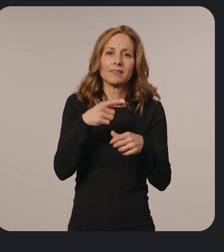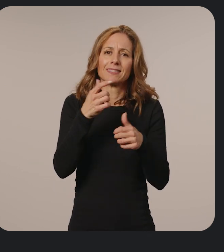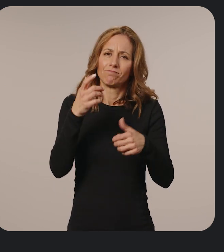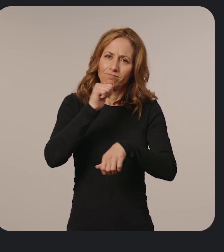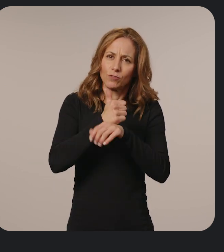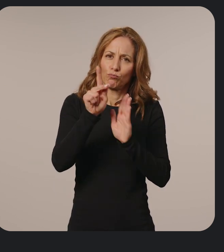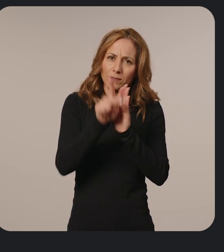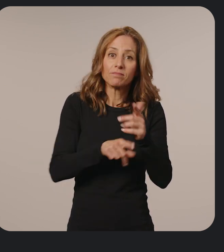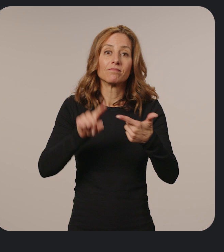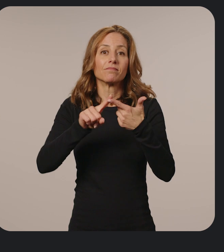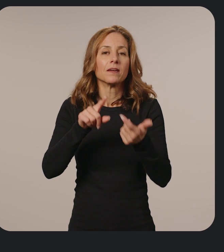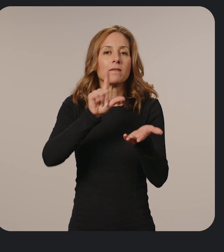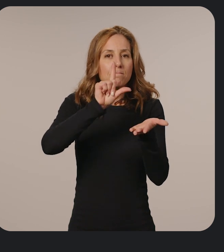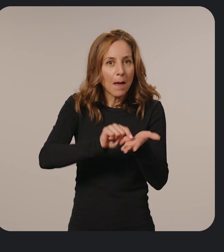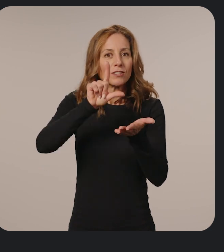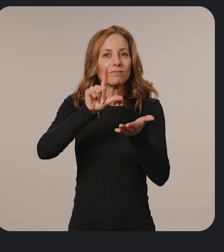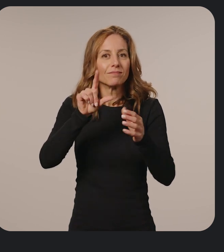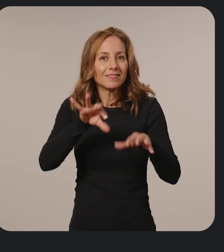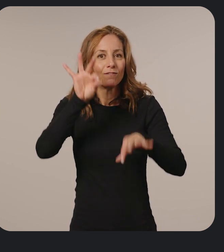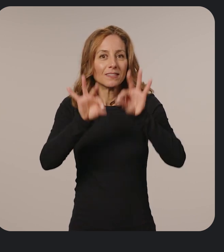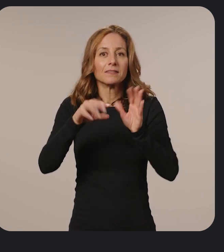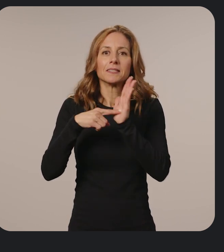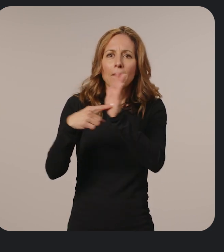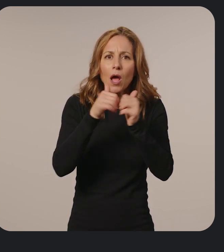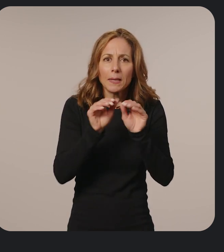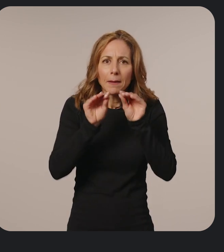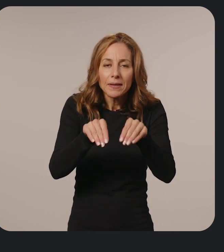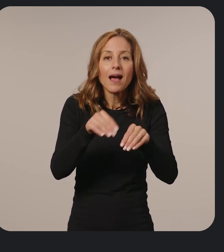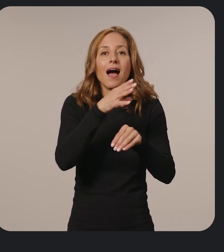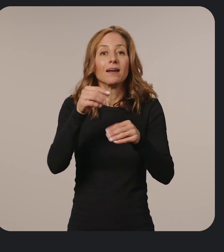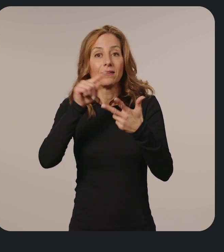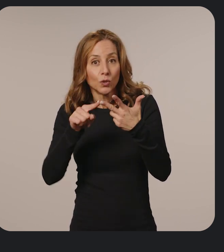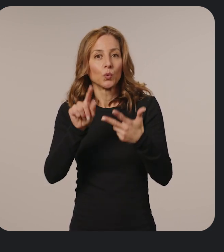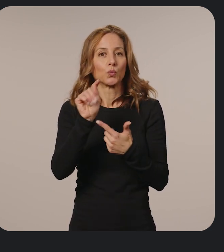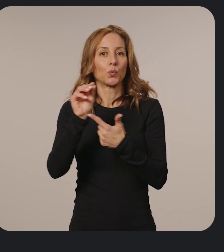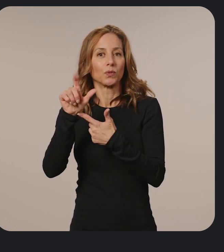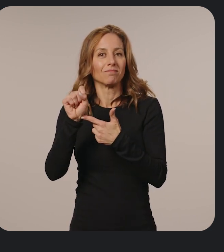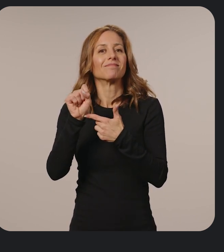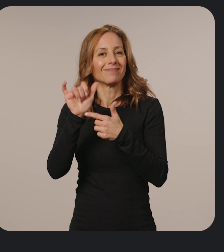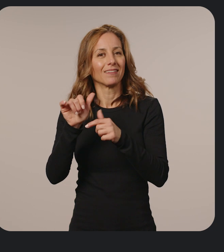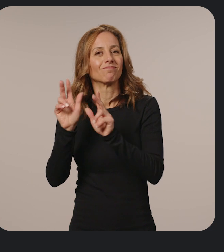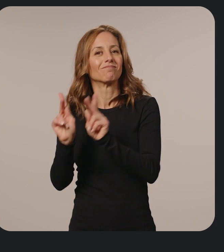about how to implement them, and finally, tooling that scales to many scenarios-- I believe you can really bring the best value out